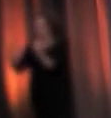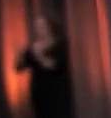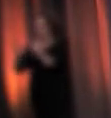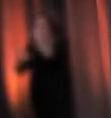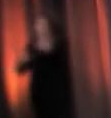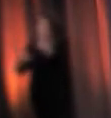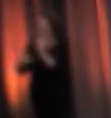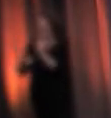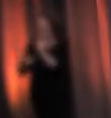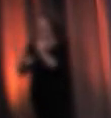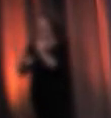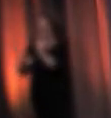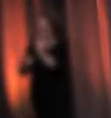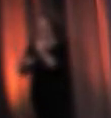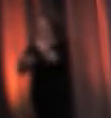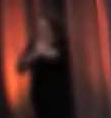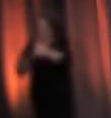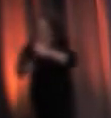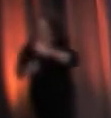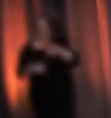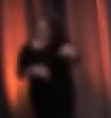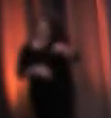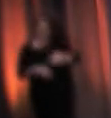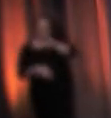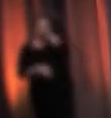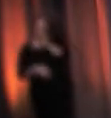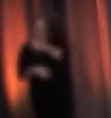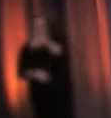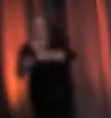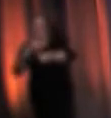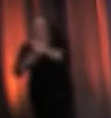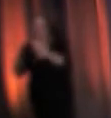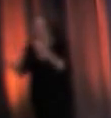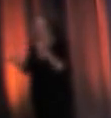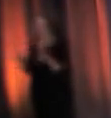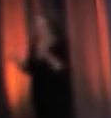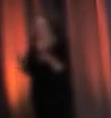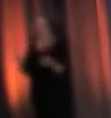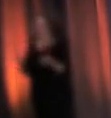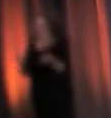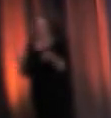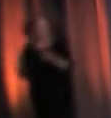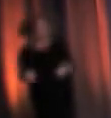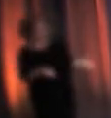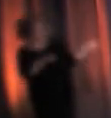So DAO is a striking example of how, across the last decade, we've experienced not just a rise in design approaches that